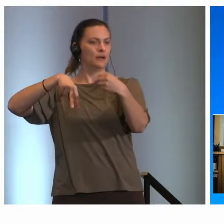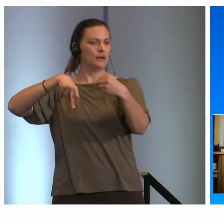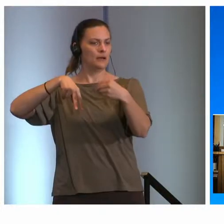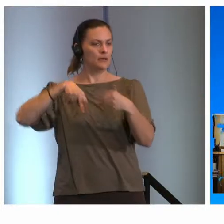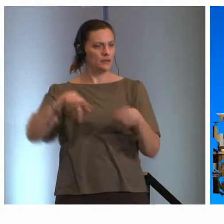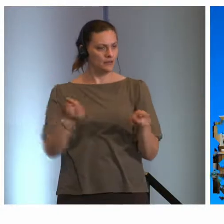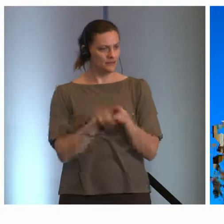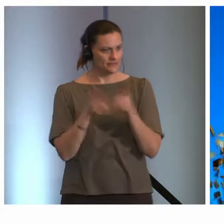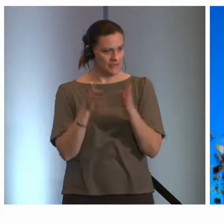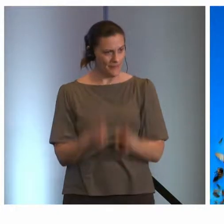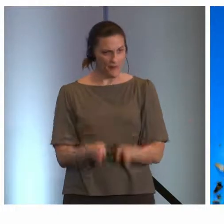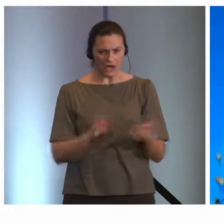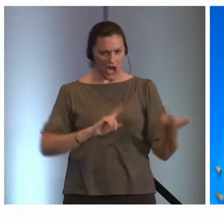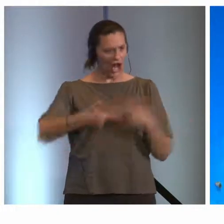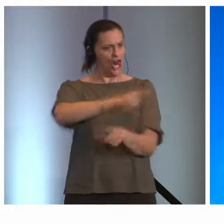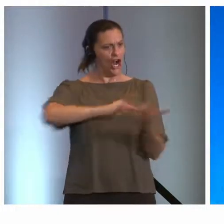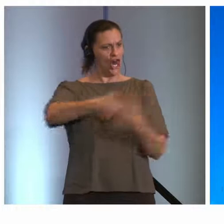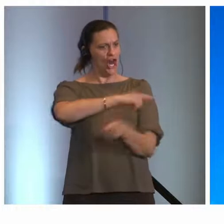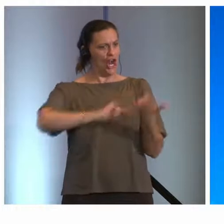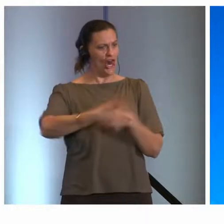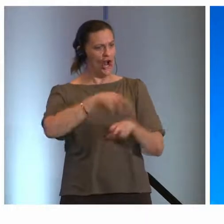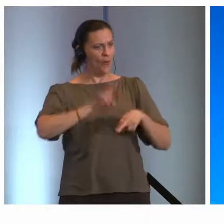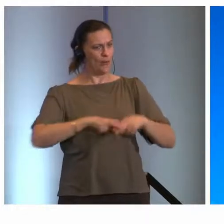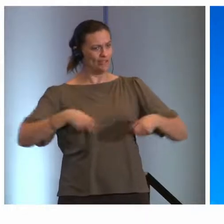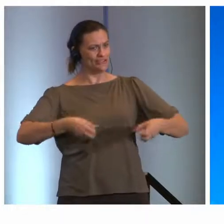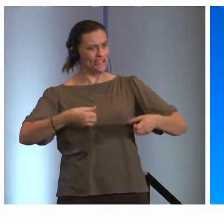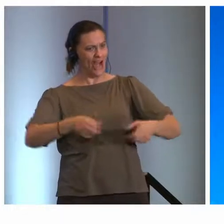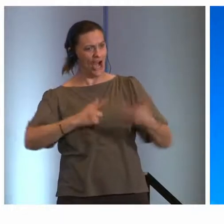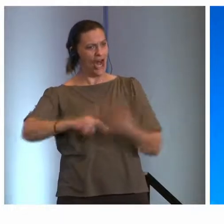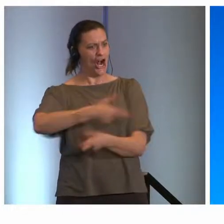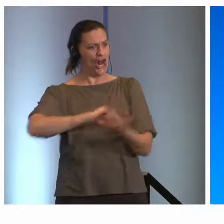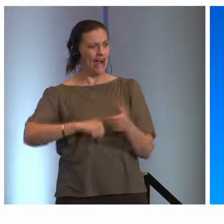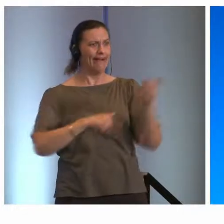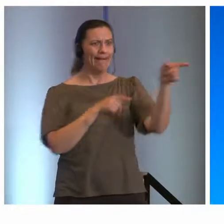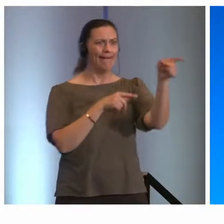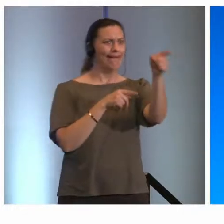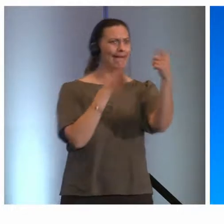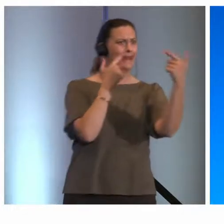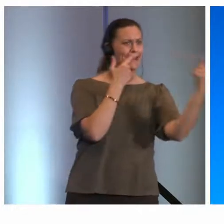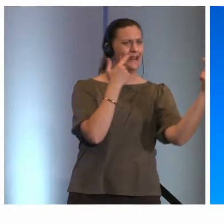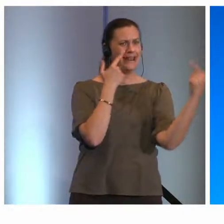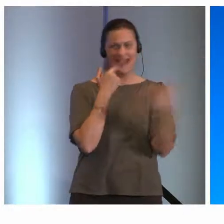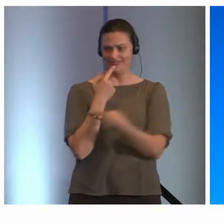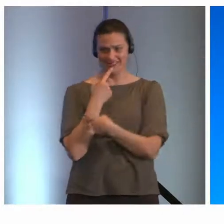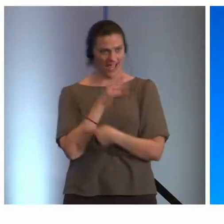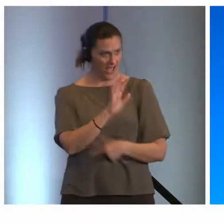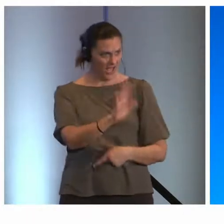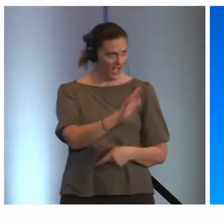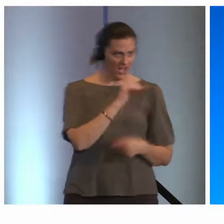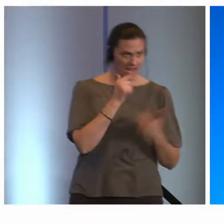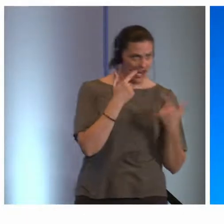chair, now she's over here standing with the other group, while, Chad Gets to try out the wheelchair -- Tari: Don't